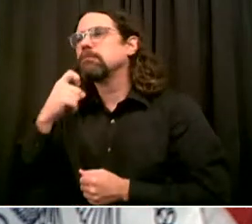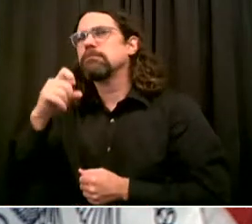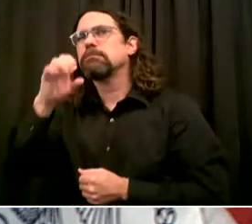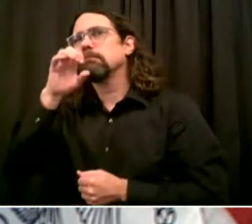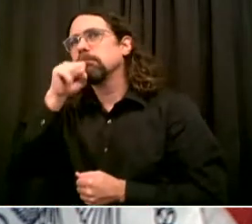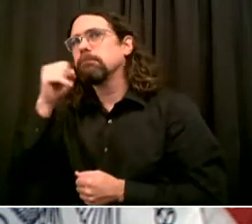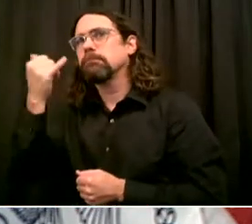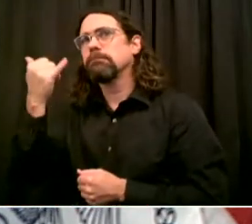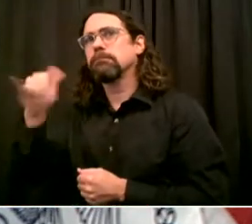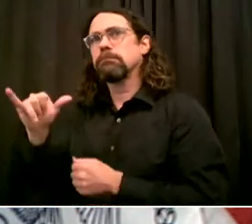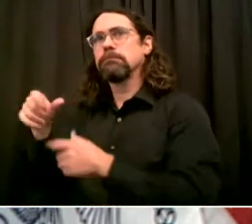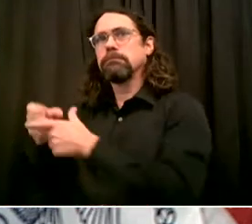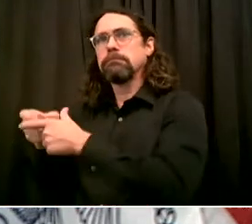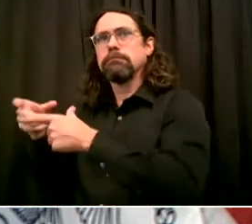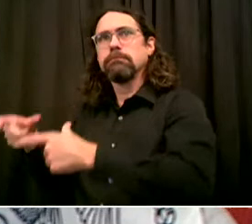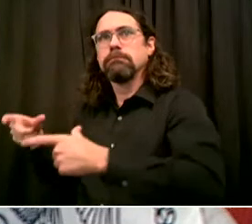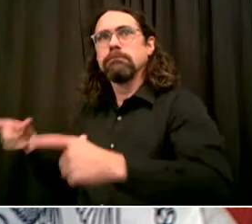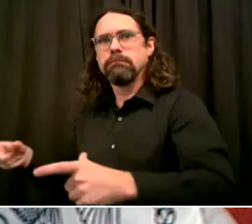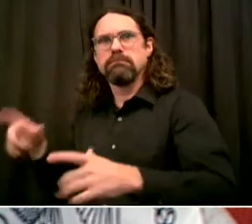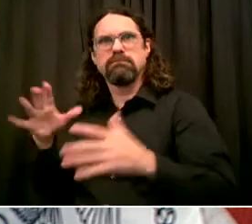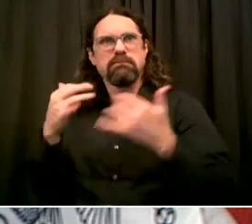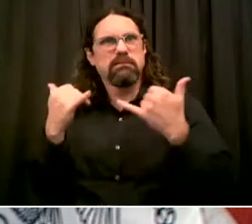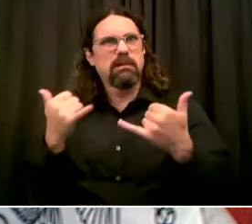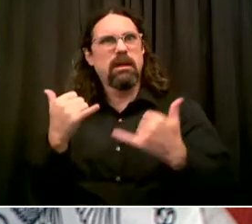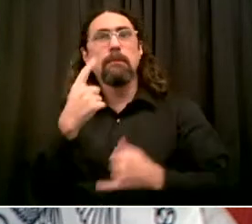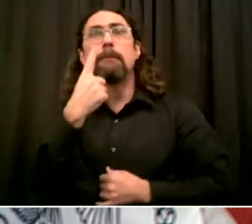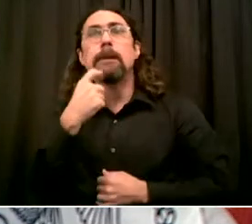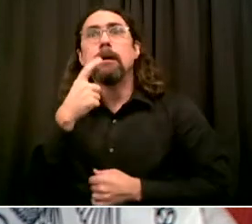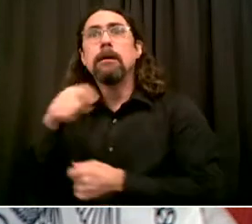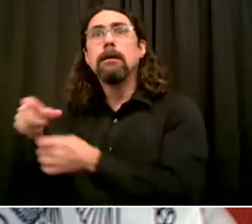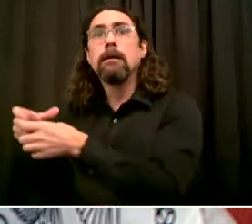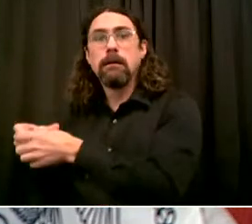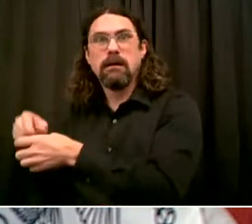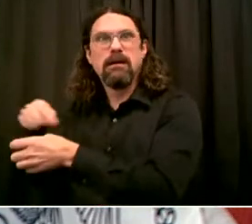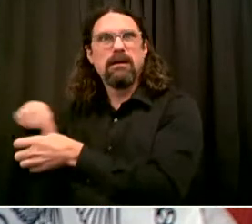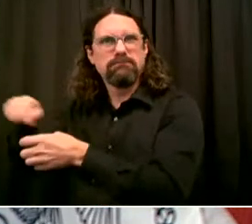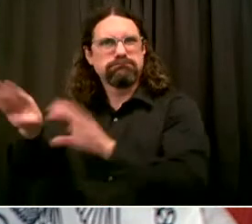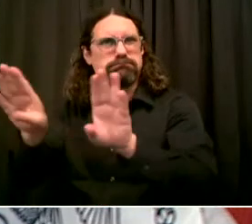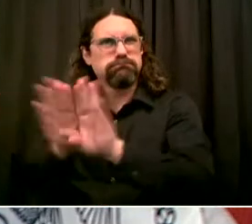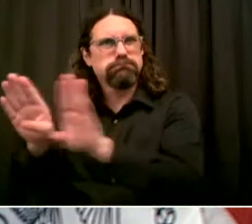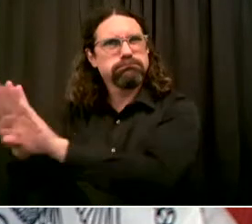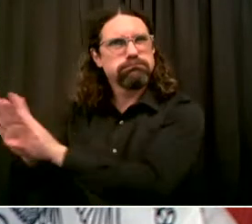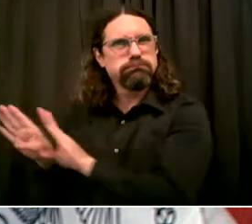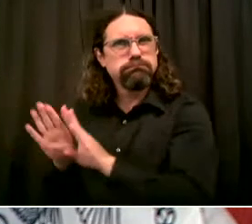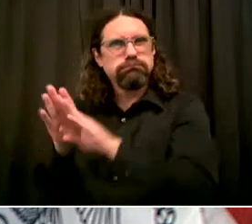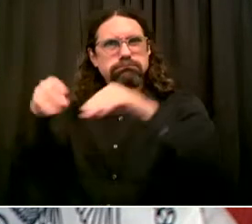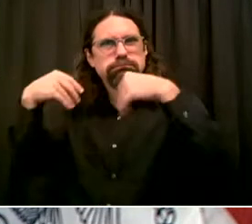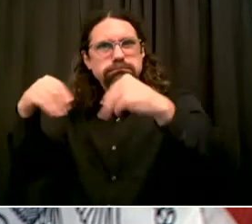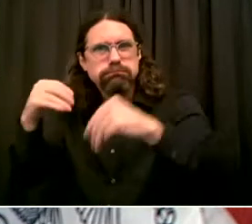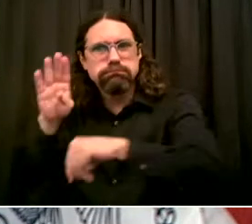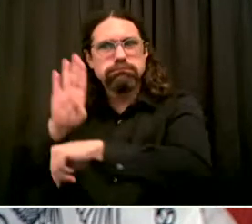POLITICO. GOOD MORNINING ACCOMPLISHING MAYOR. JUST WONDERING AS FARS AT RED ZOZONES IN BROOKLYN THAT ARE STILL UNDER R THE S SUTHDODOSWN. KNI OOW THE GOVERNOR MAKING